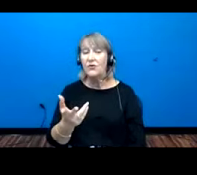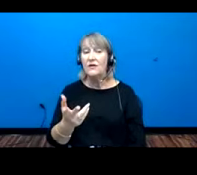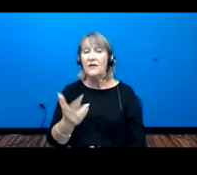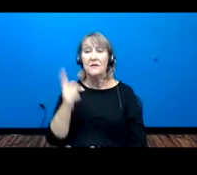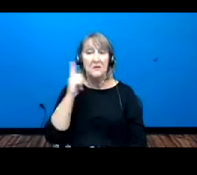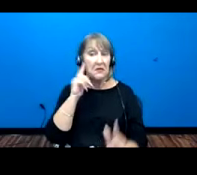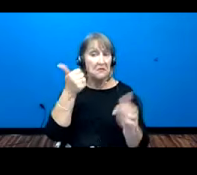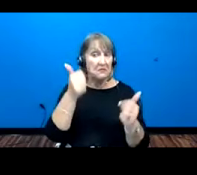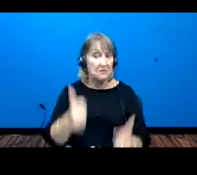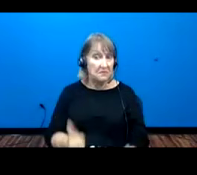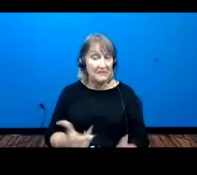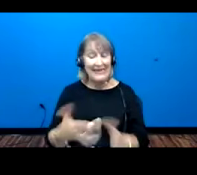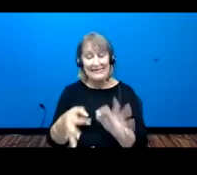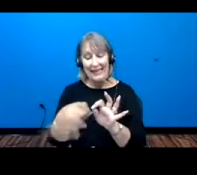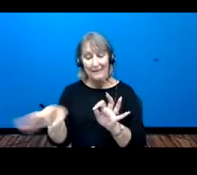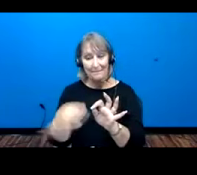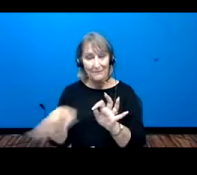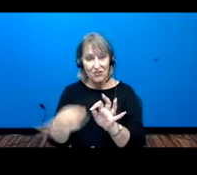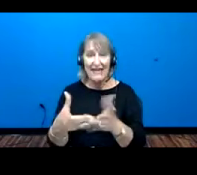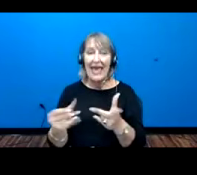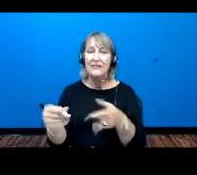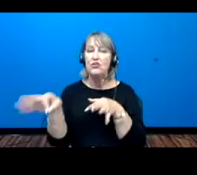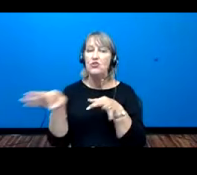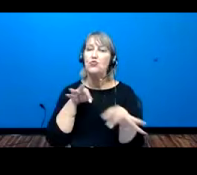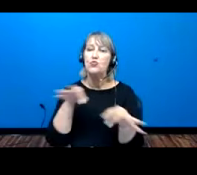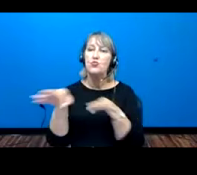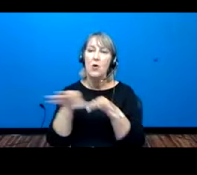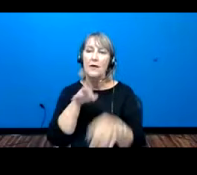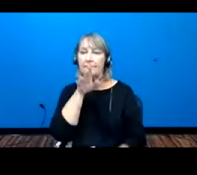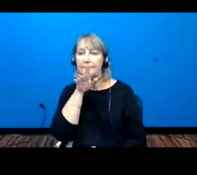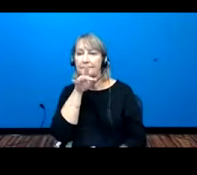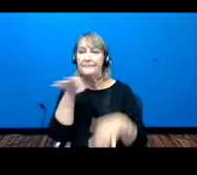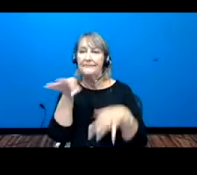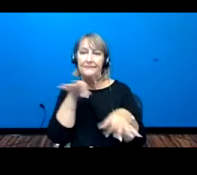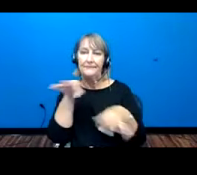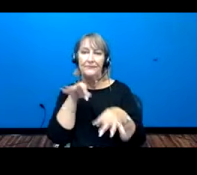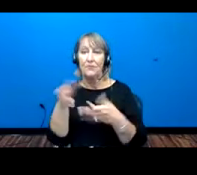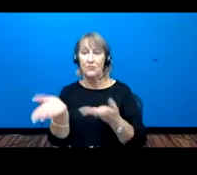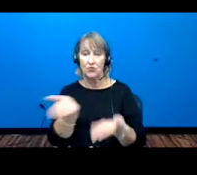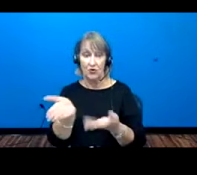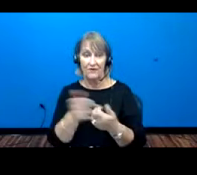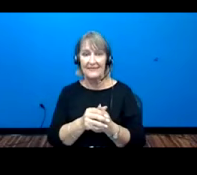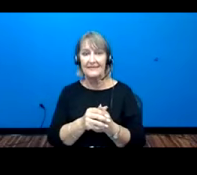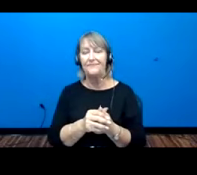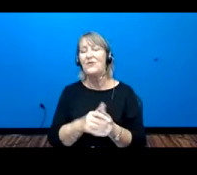within Captioning and Described Media. We also have an amazing E-Text production team